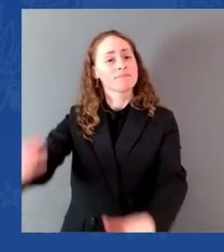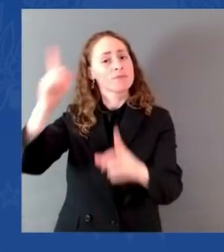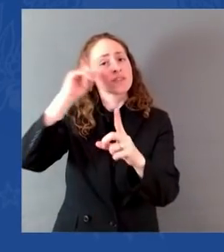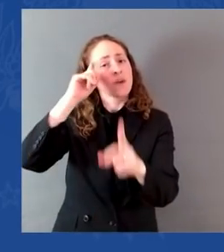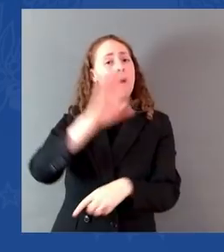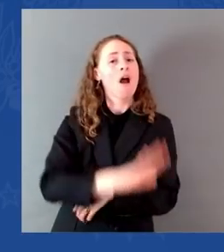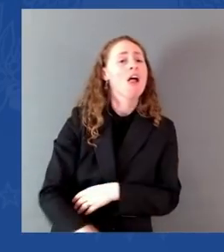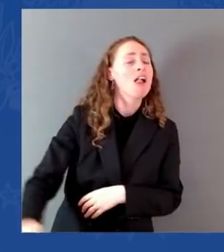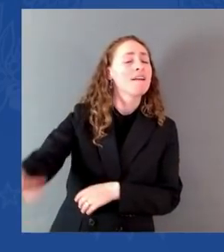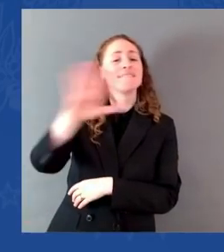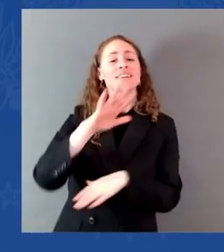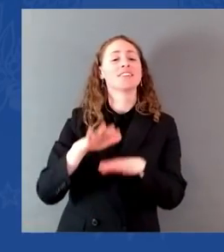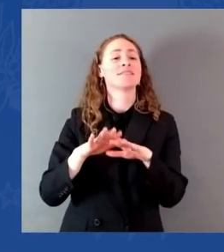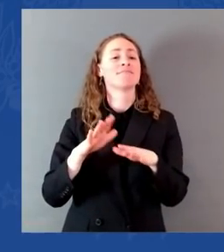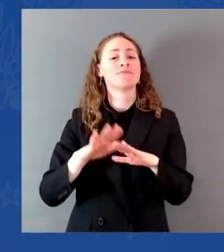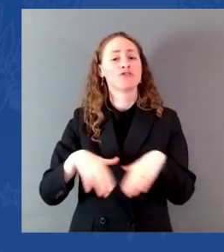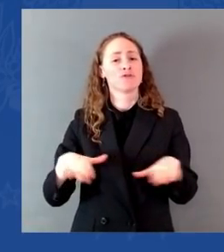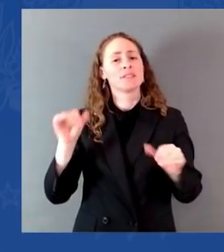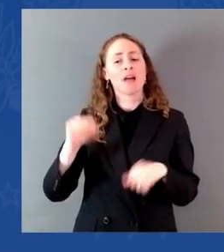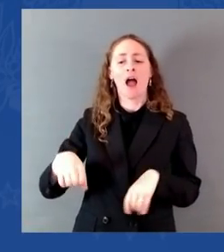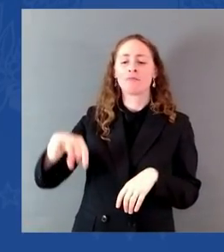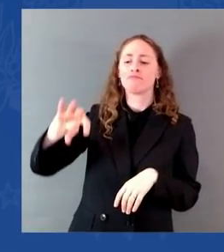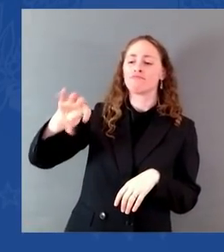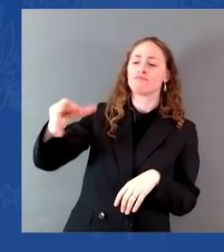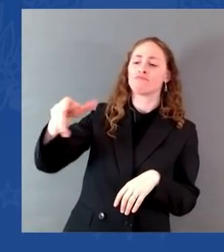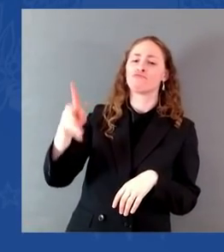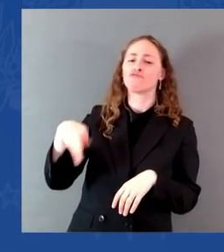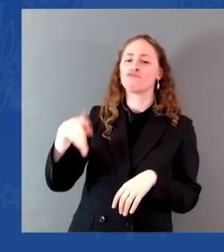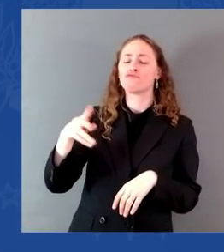44,000, I should say -- and drink clean, decent water.